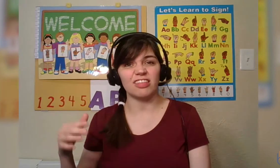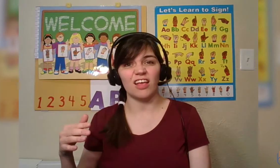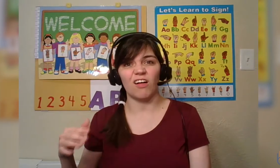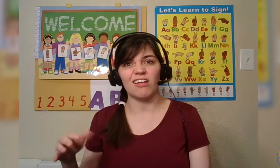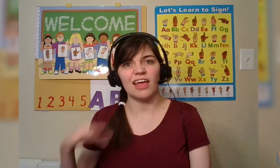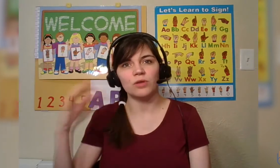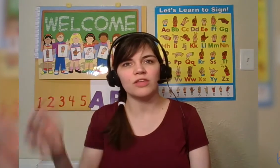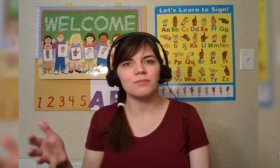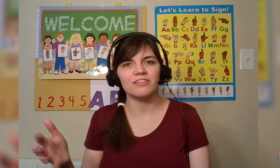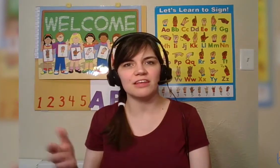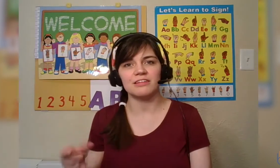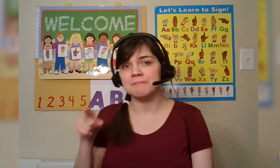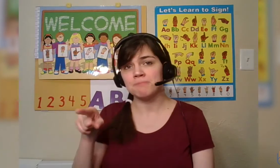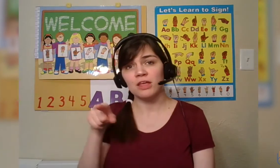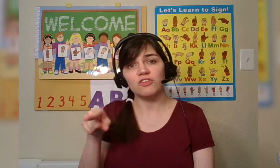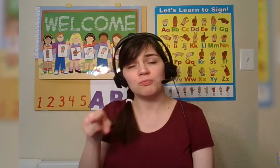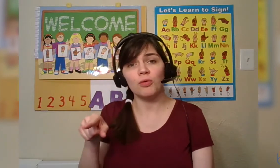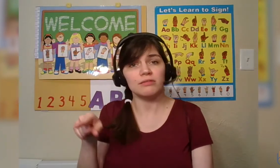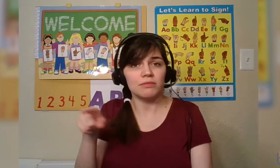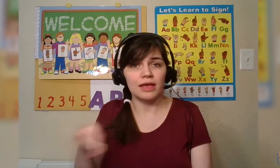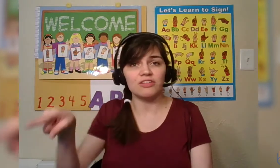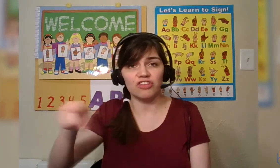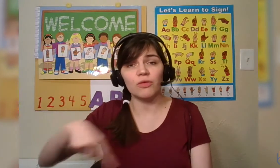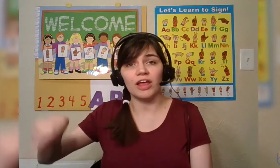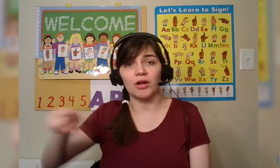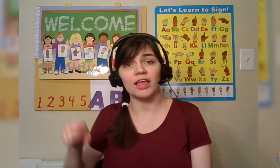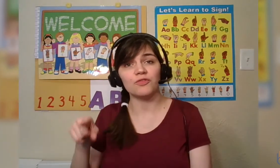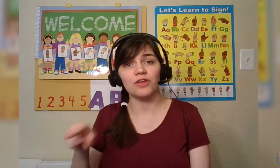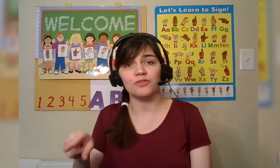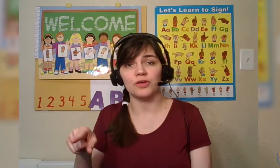that they are and where they'd be standing. Just point in a general area in front of you.